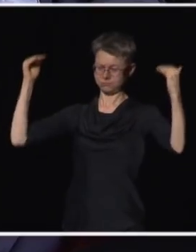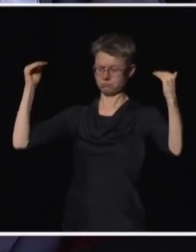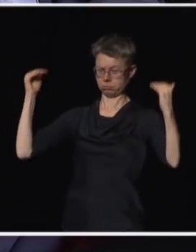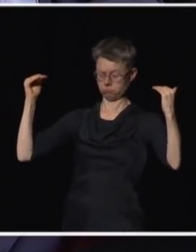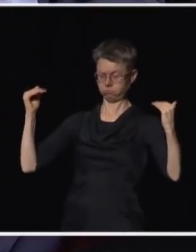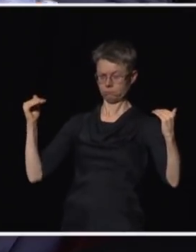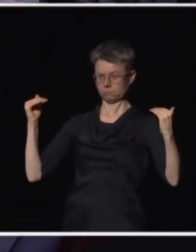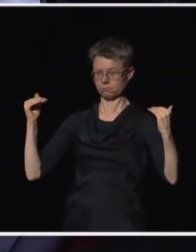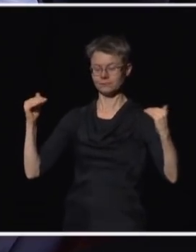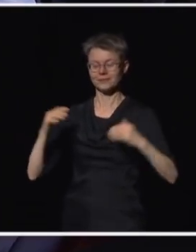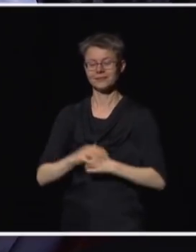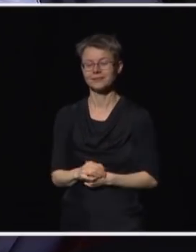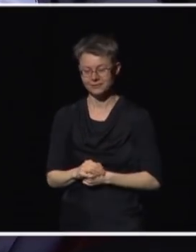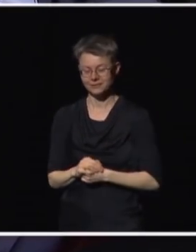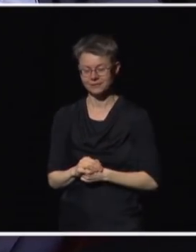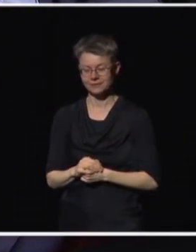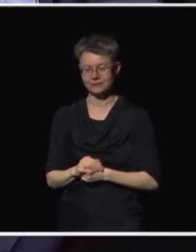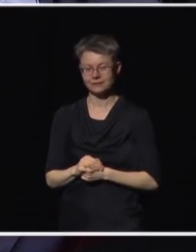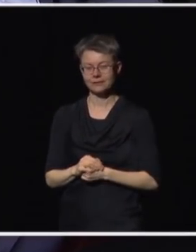Again you know, I have to go back to this thing I was saying before. You know, I --